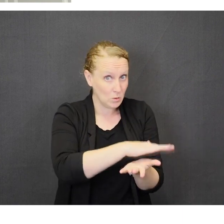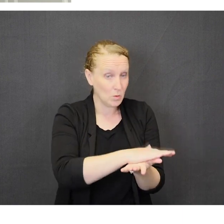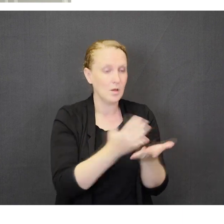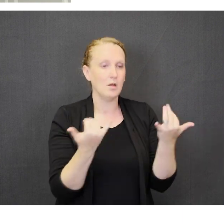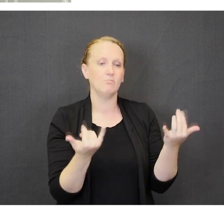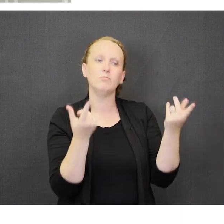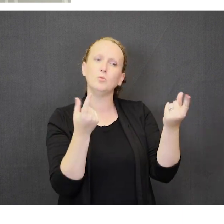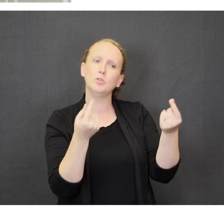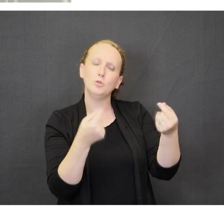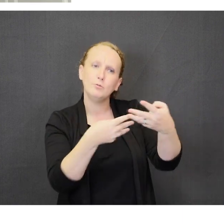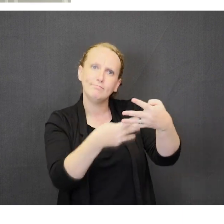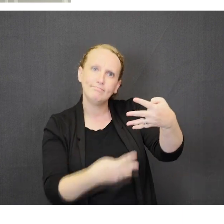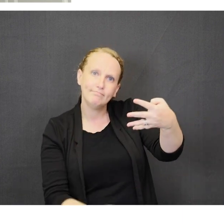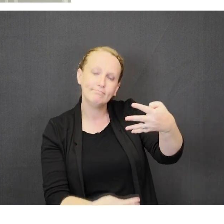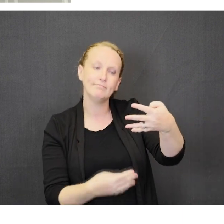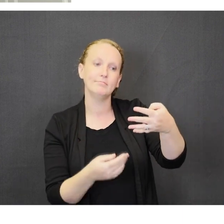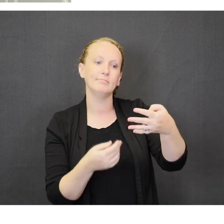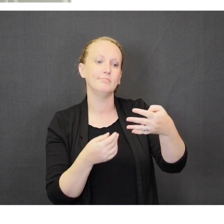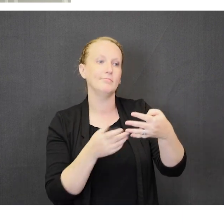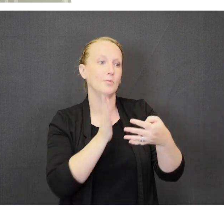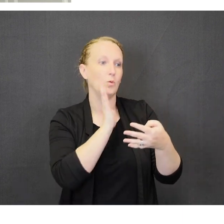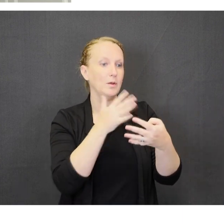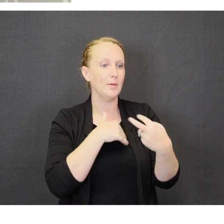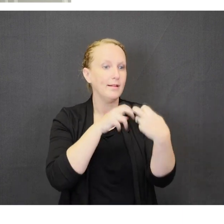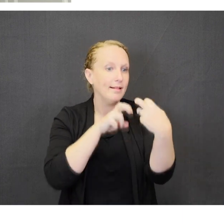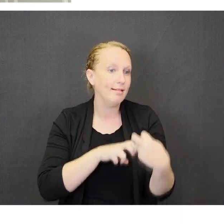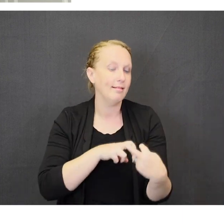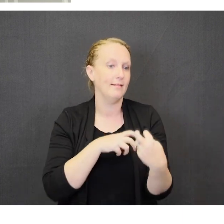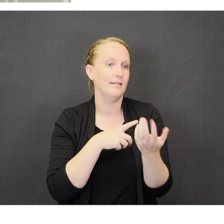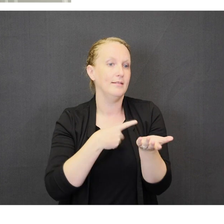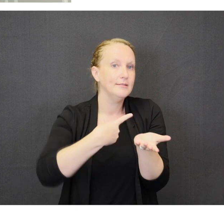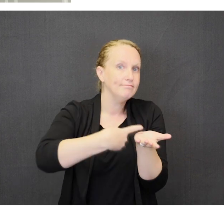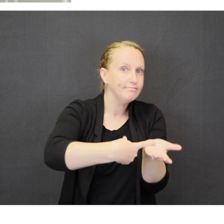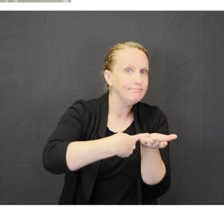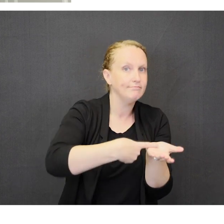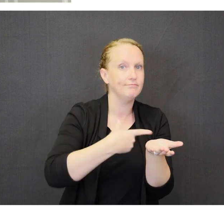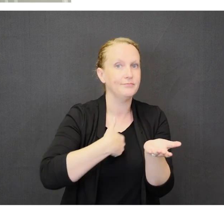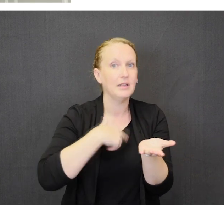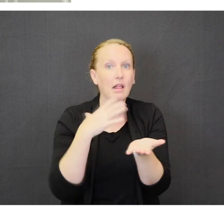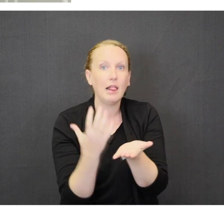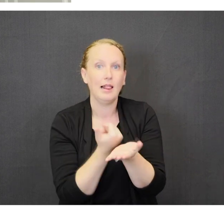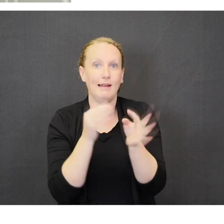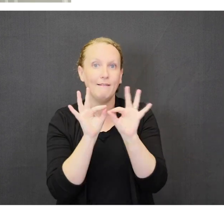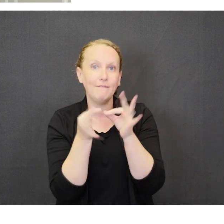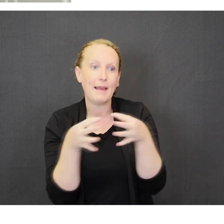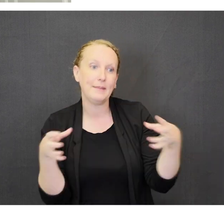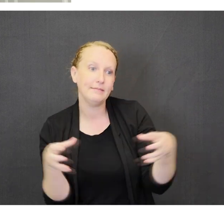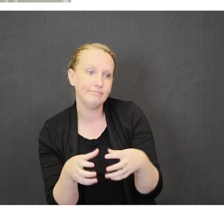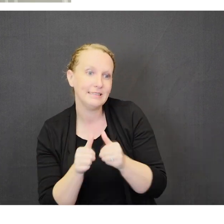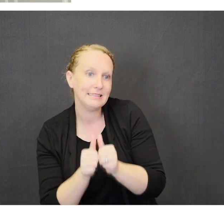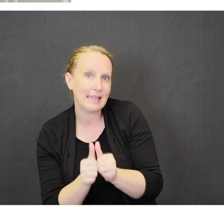to do make a list have conversation take advantage of the time together as as a